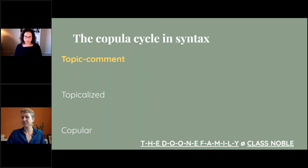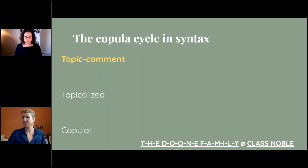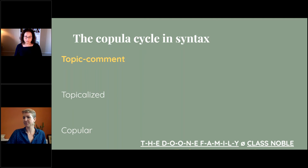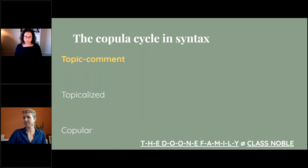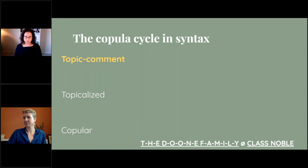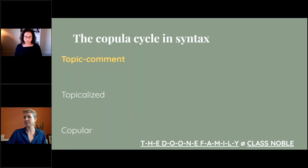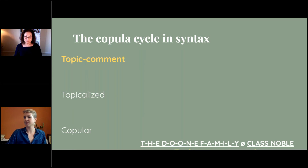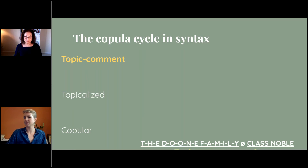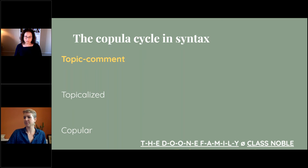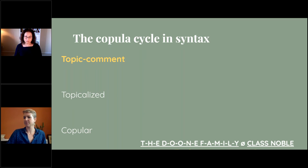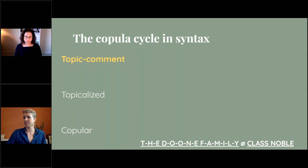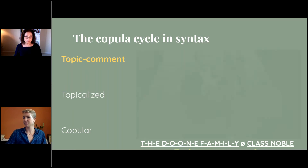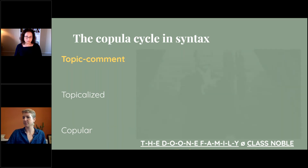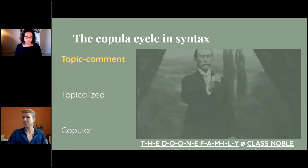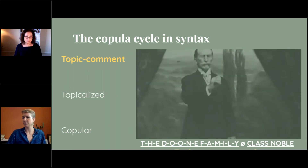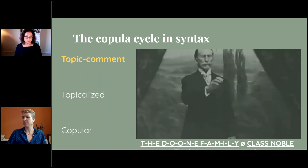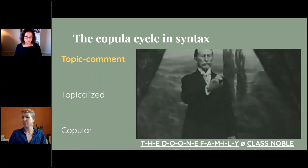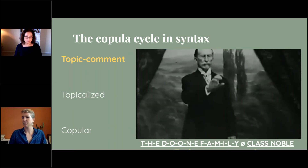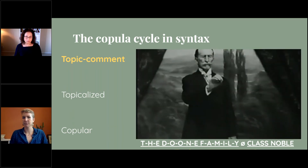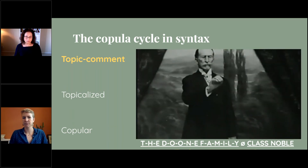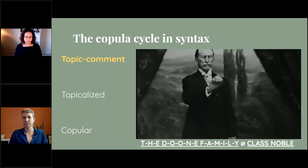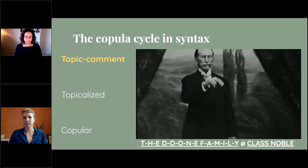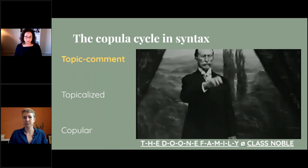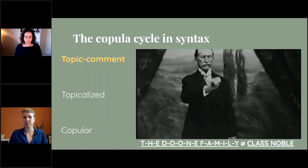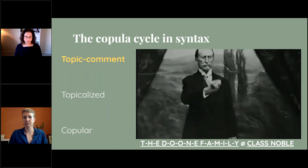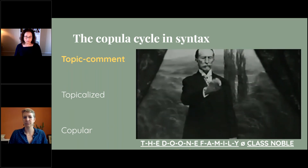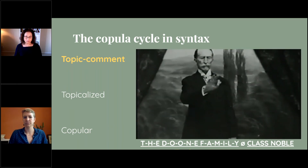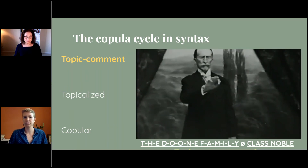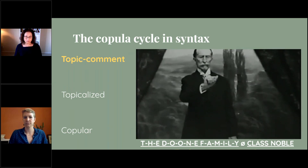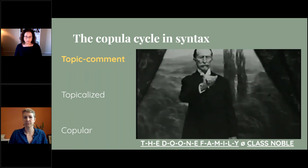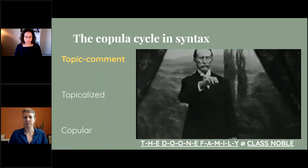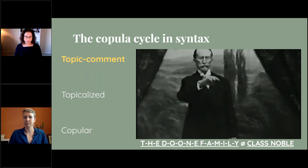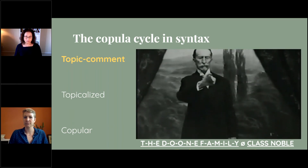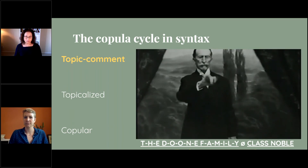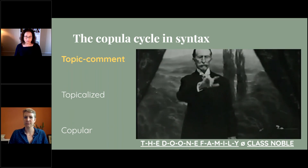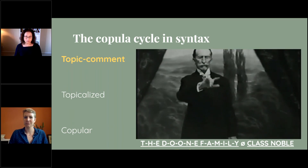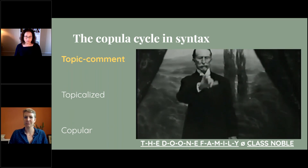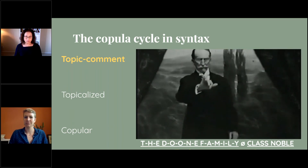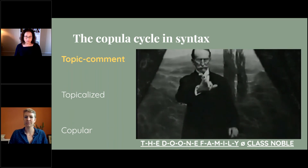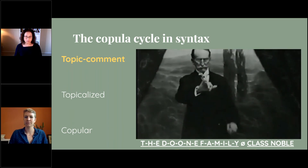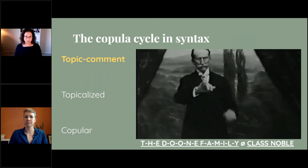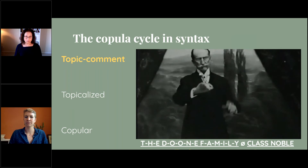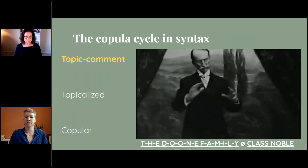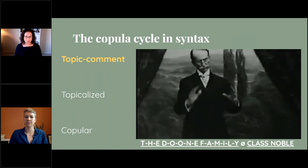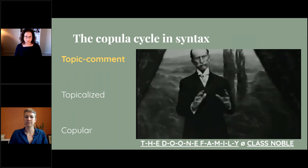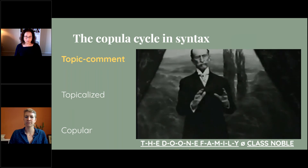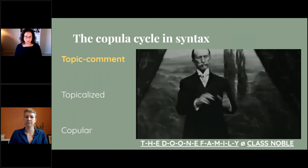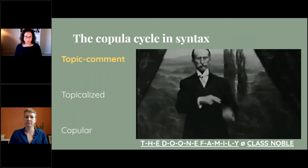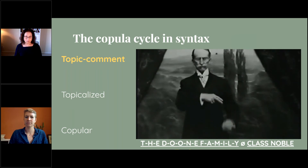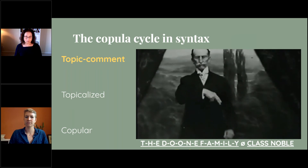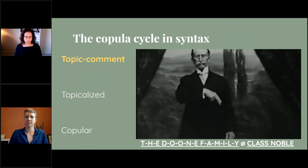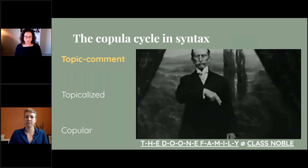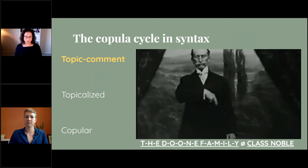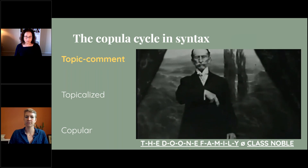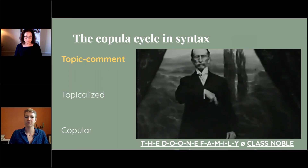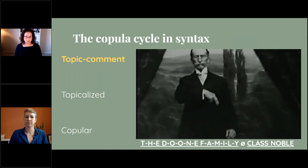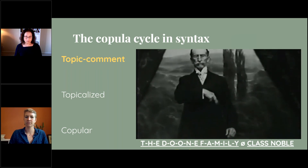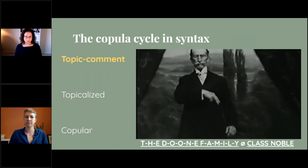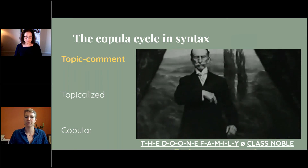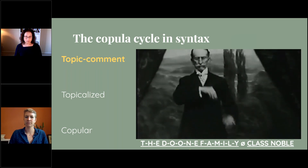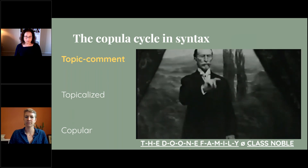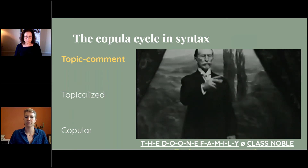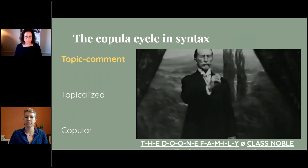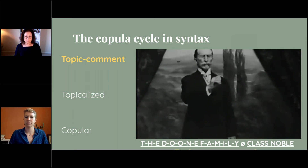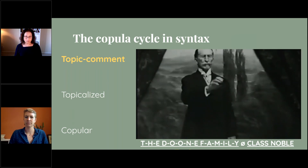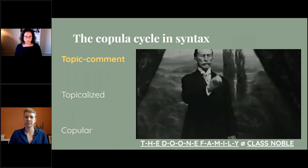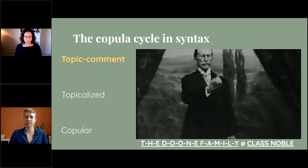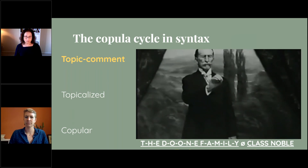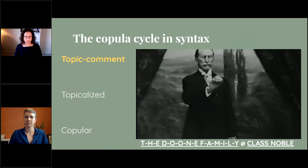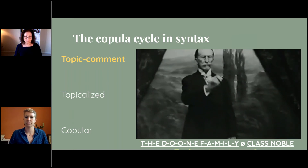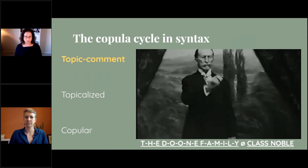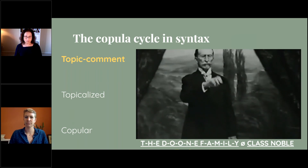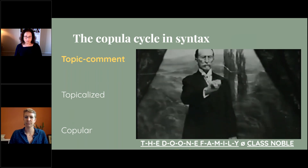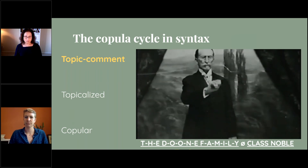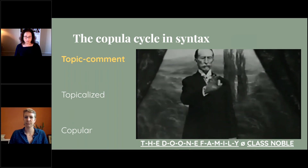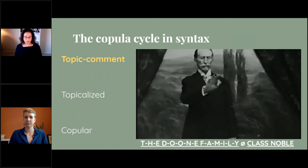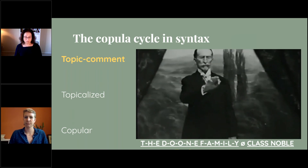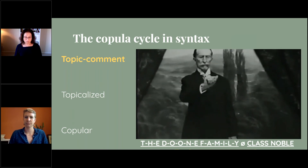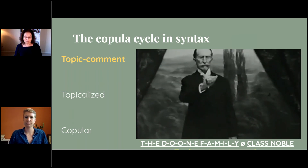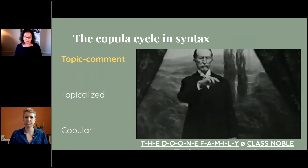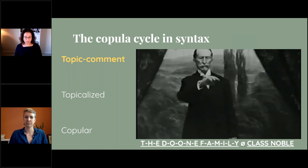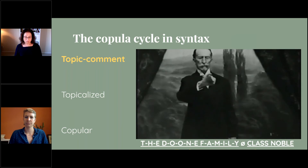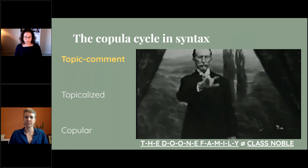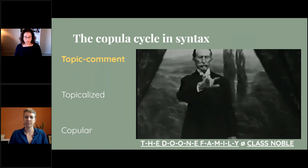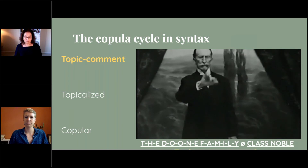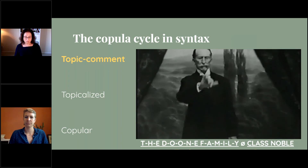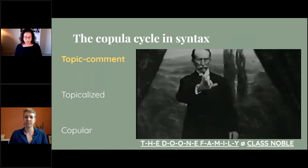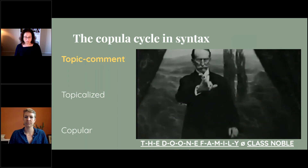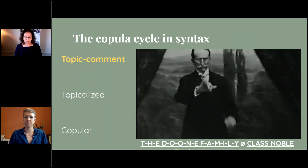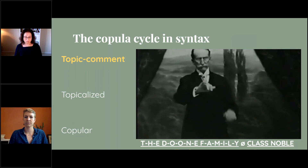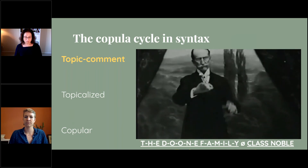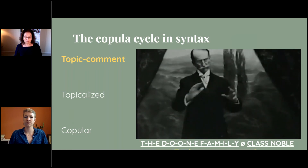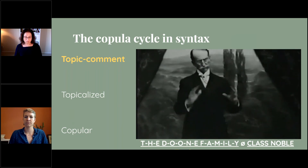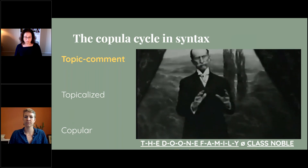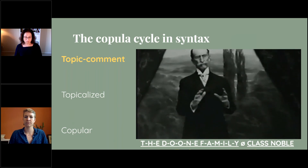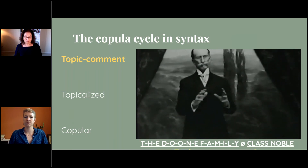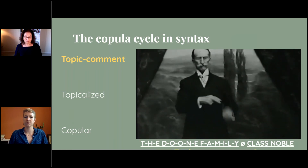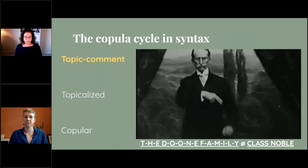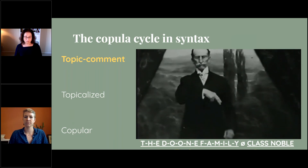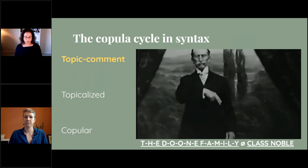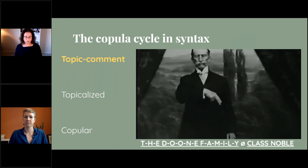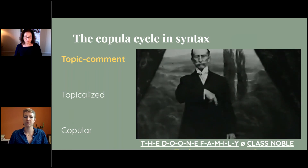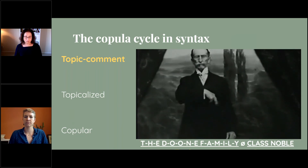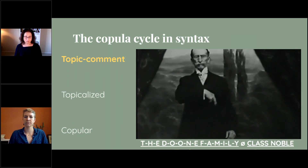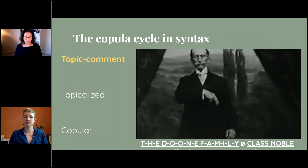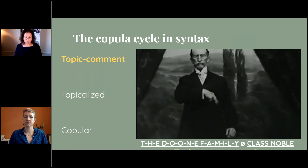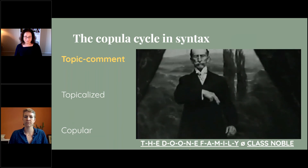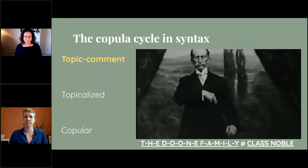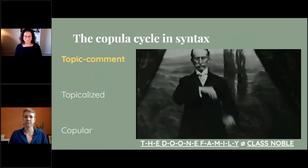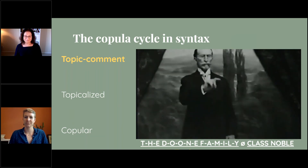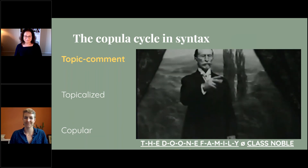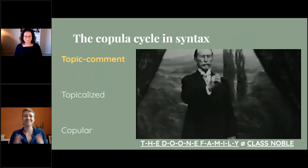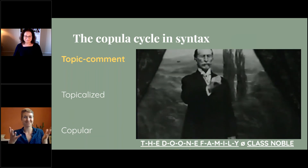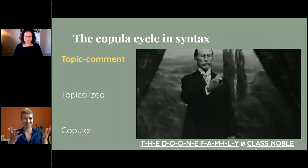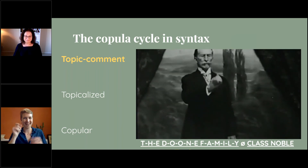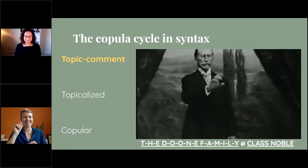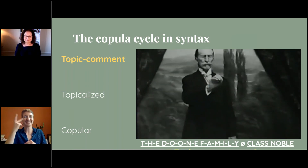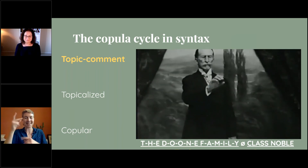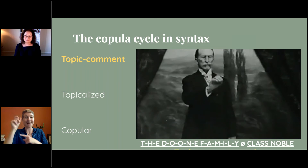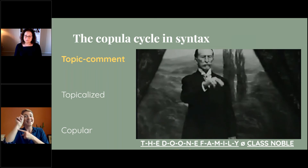So, let’s look at the video.